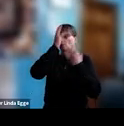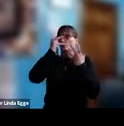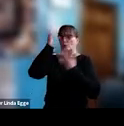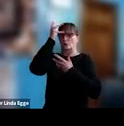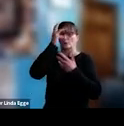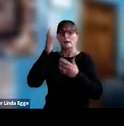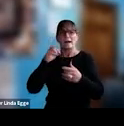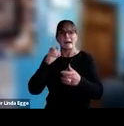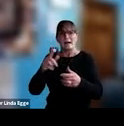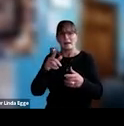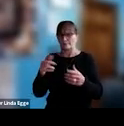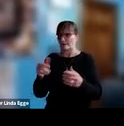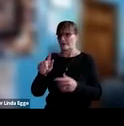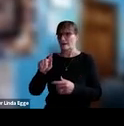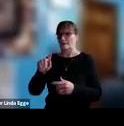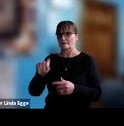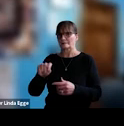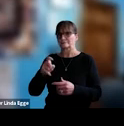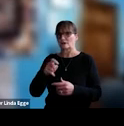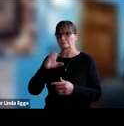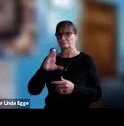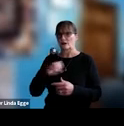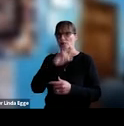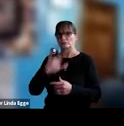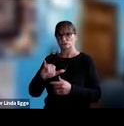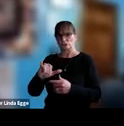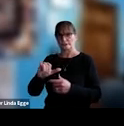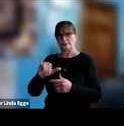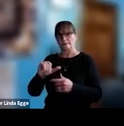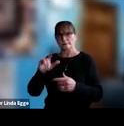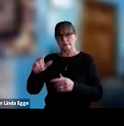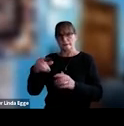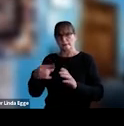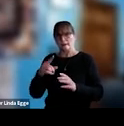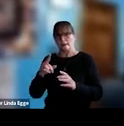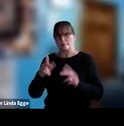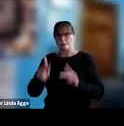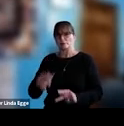and they ran a toxicology screen, and the person showed that they did not have any drugs